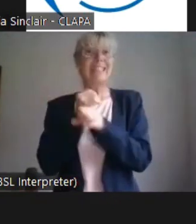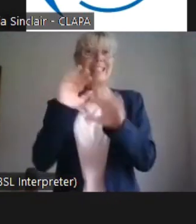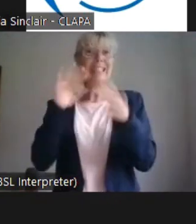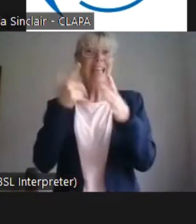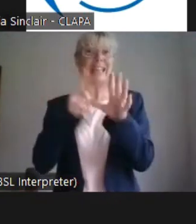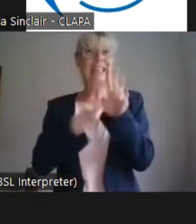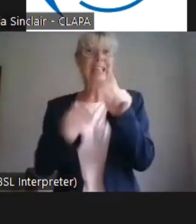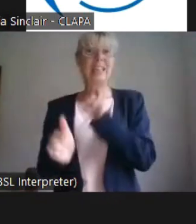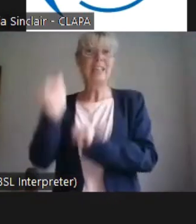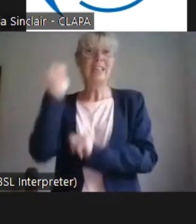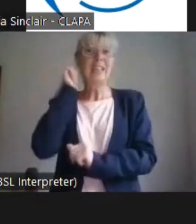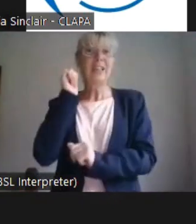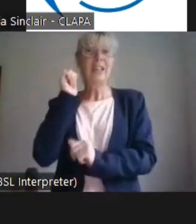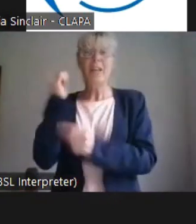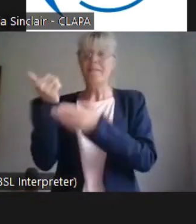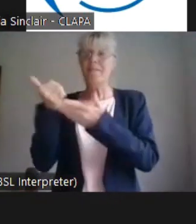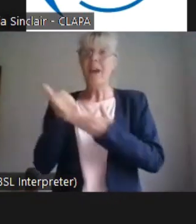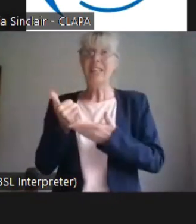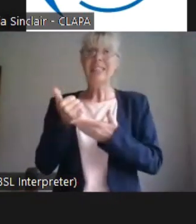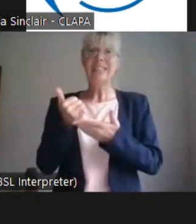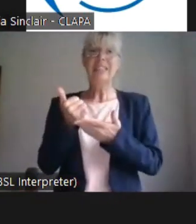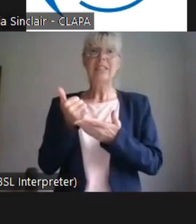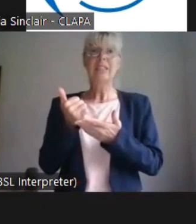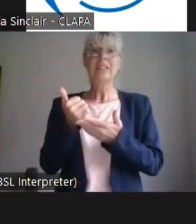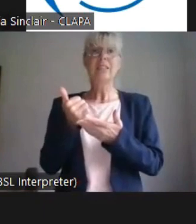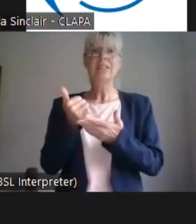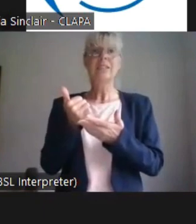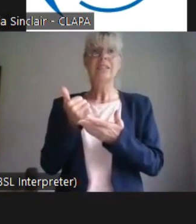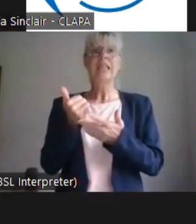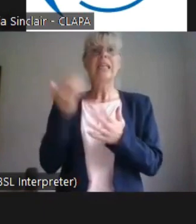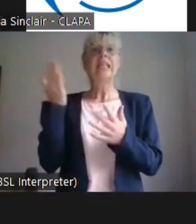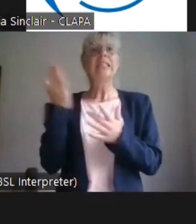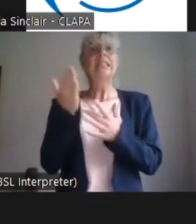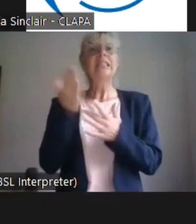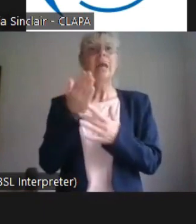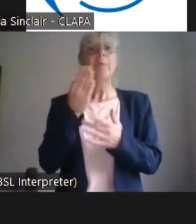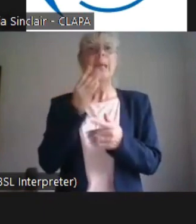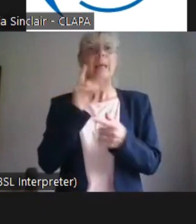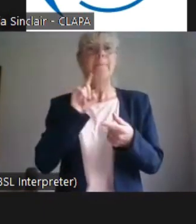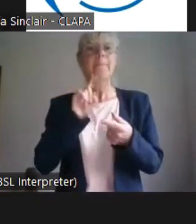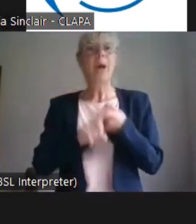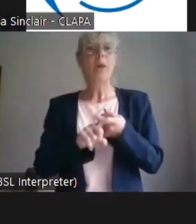semi-permanent at which point should I look to be making the transition to hearing aids